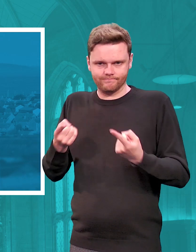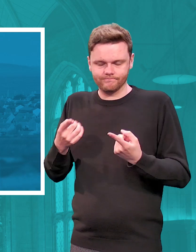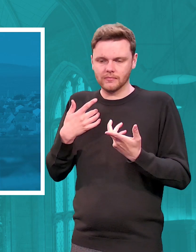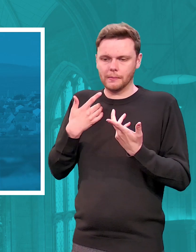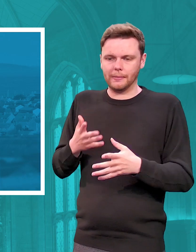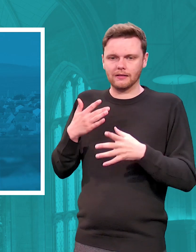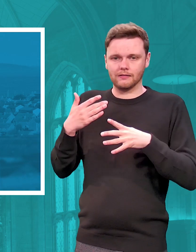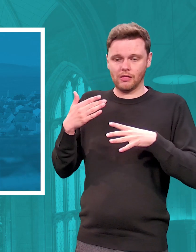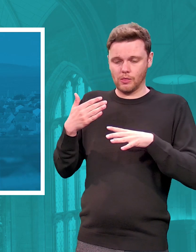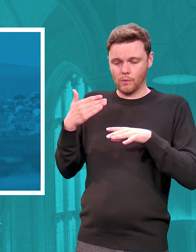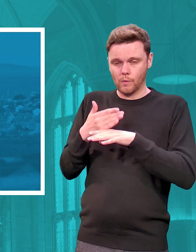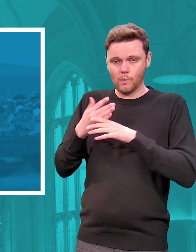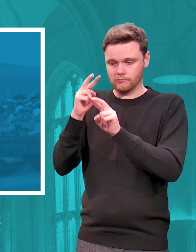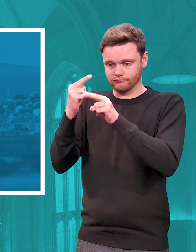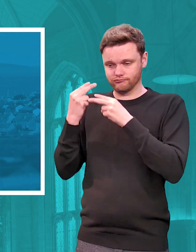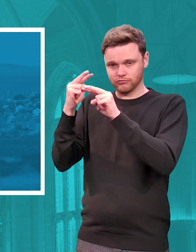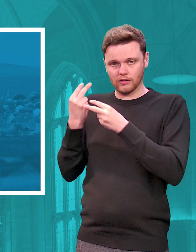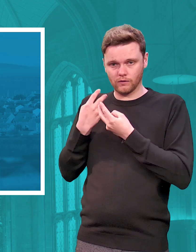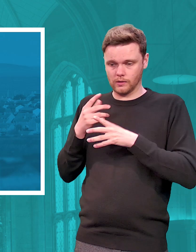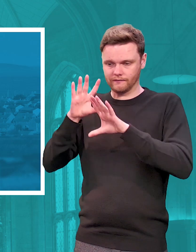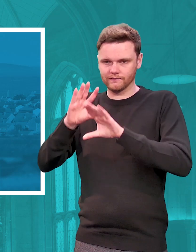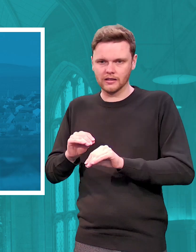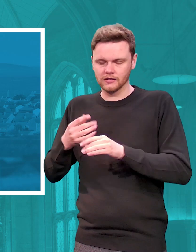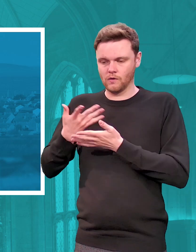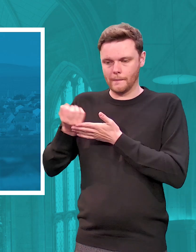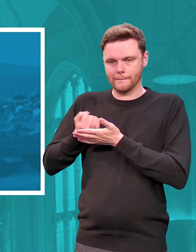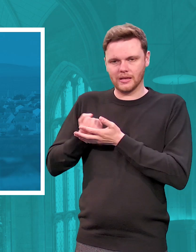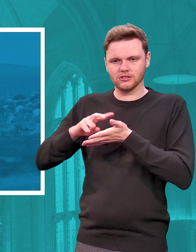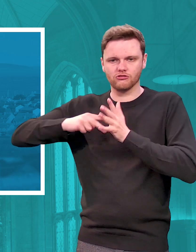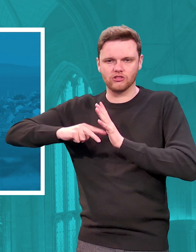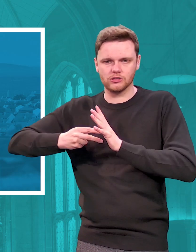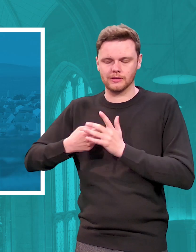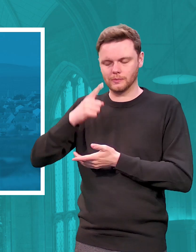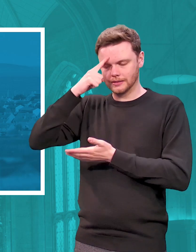reviewing pensions administration arrangements, deciding to maintain the status quo.